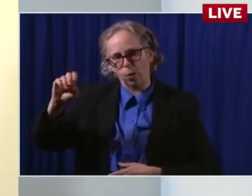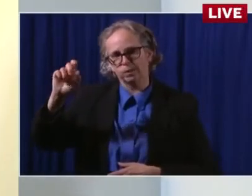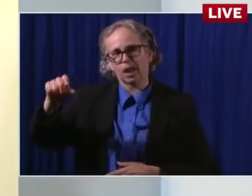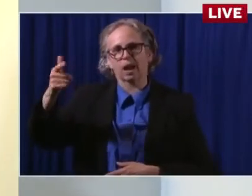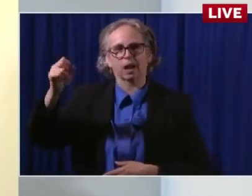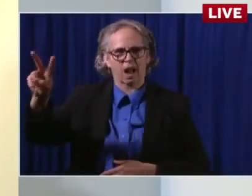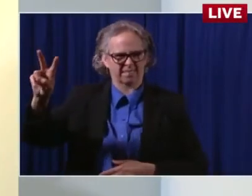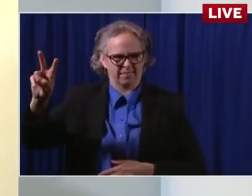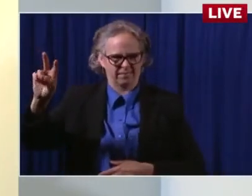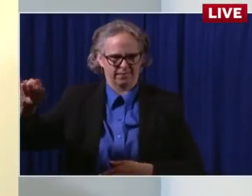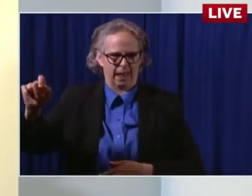DEVELOPMENT.OHIO.GOV.